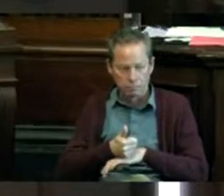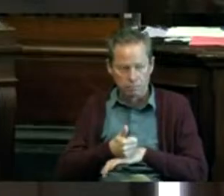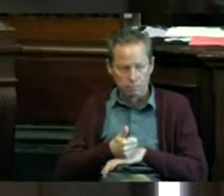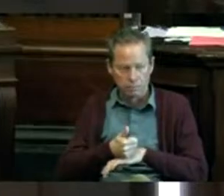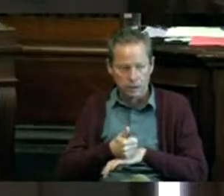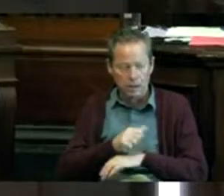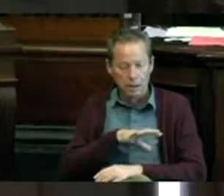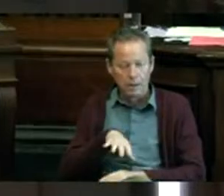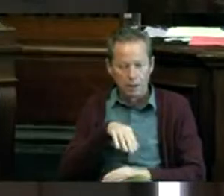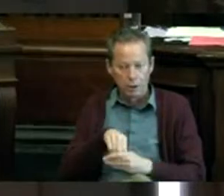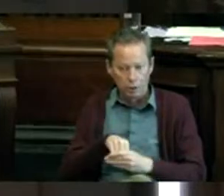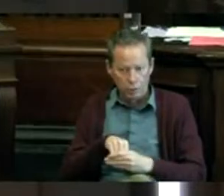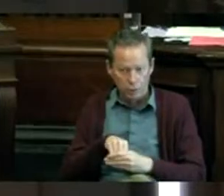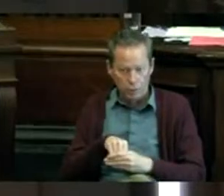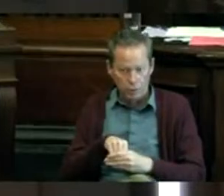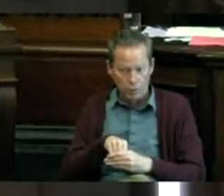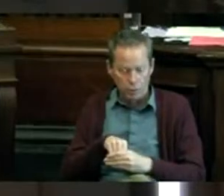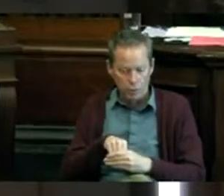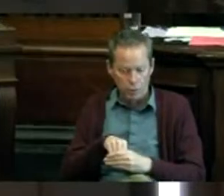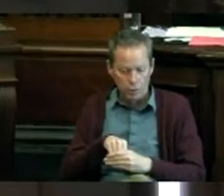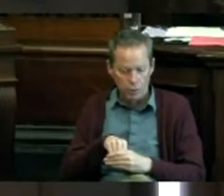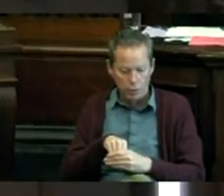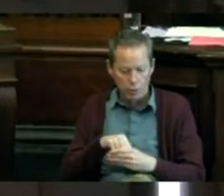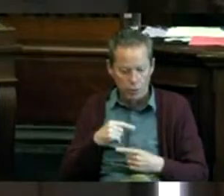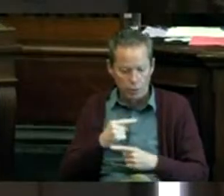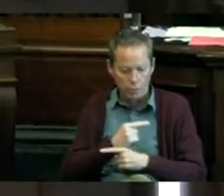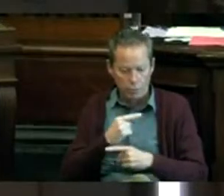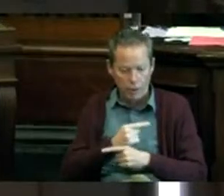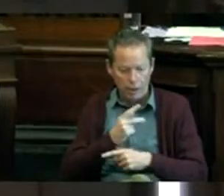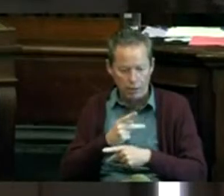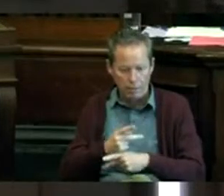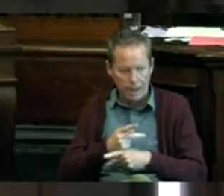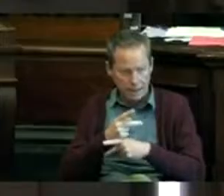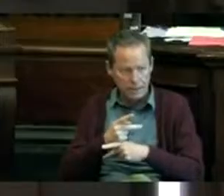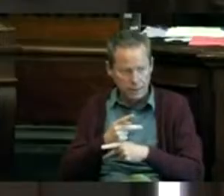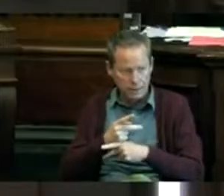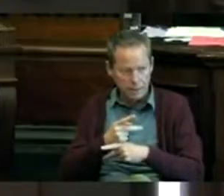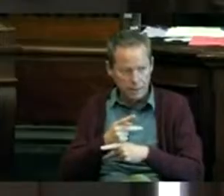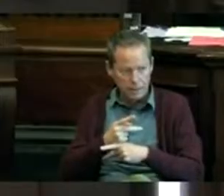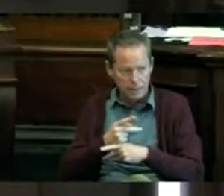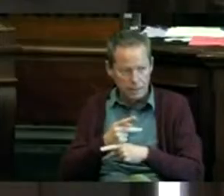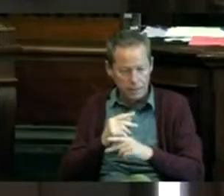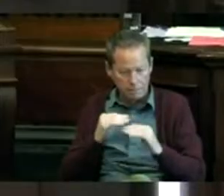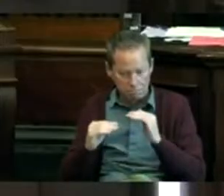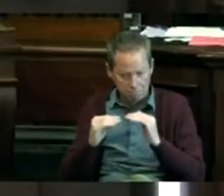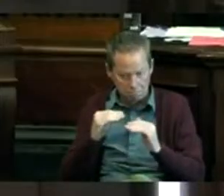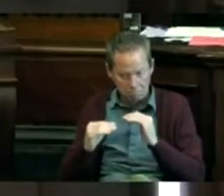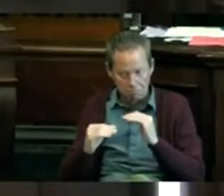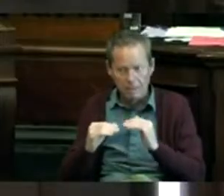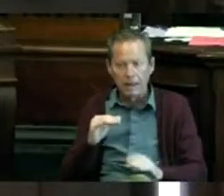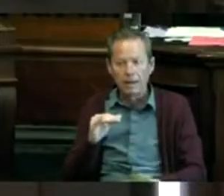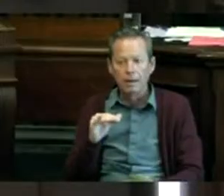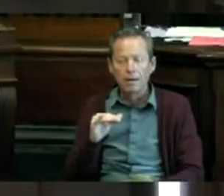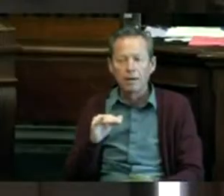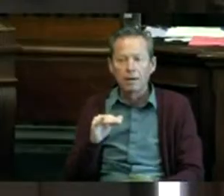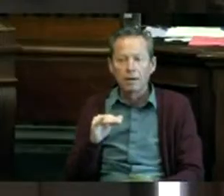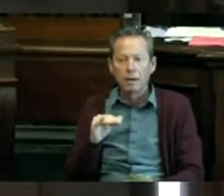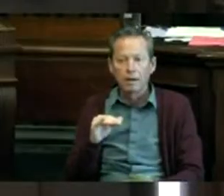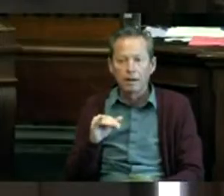just pull on them a little bit. You talked about the five year price lock in. Now does that